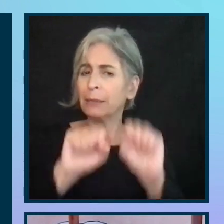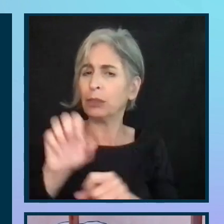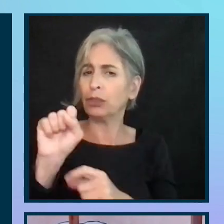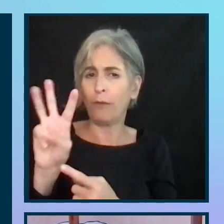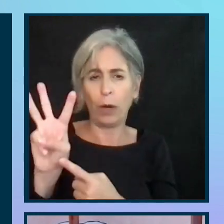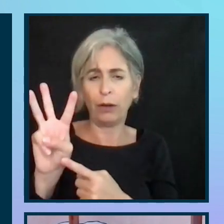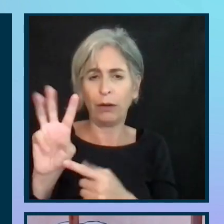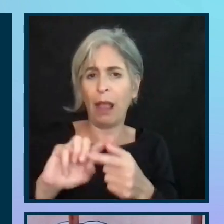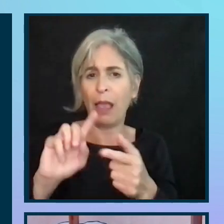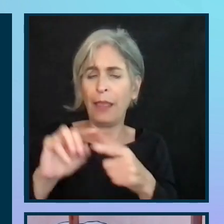to address those concerns,